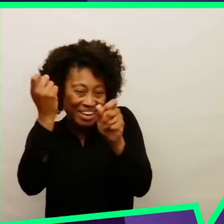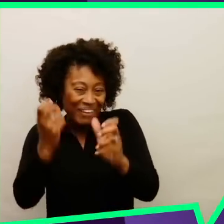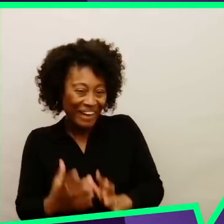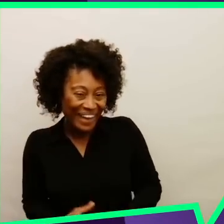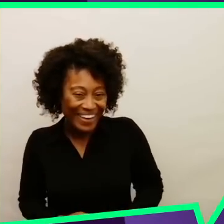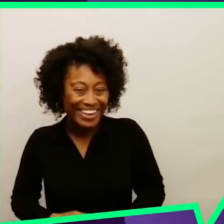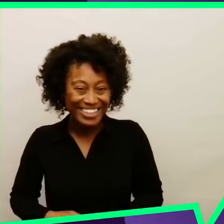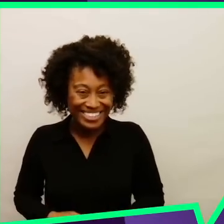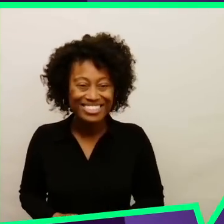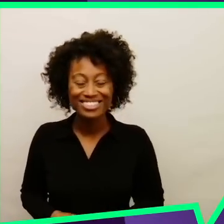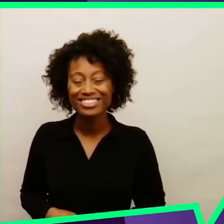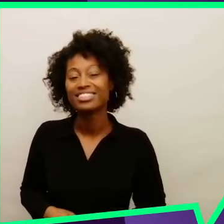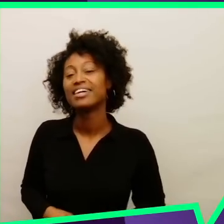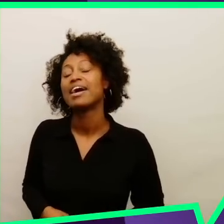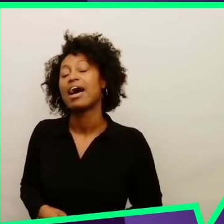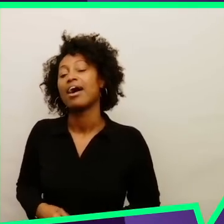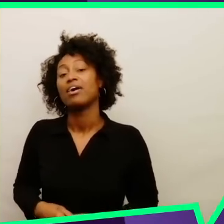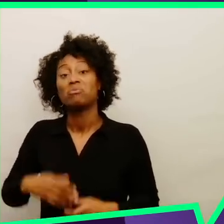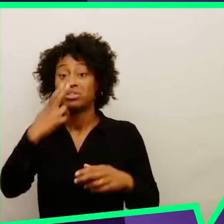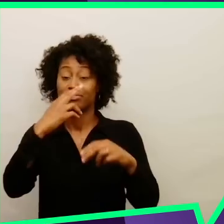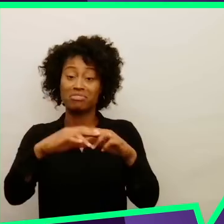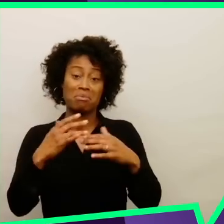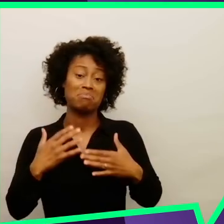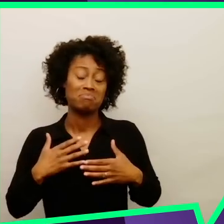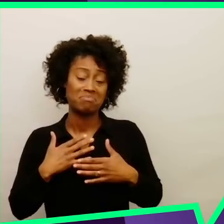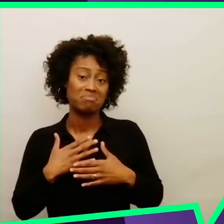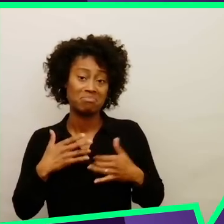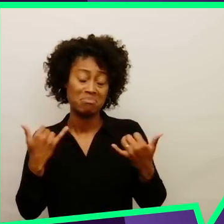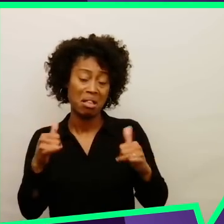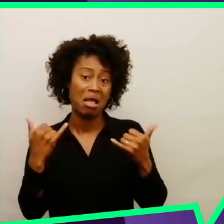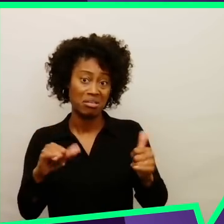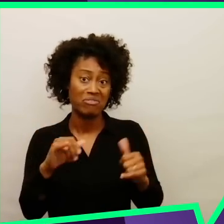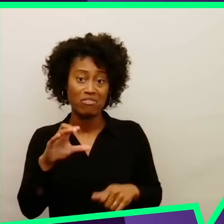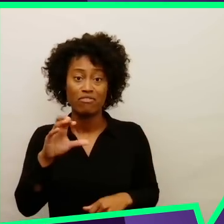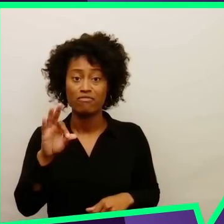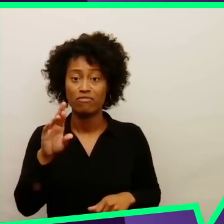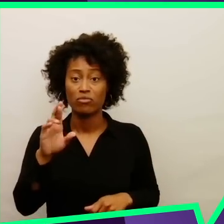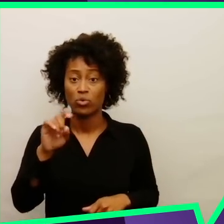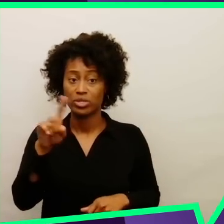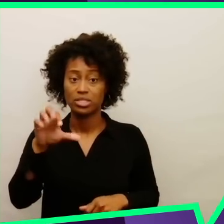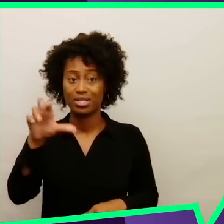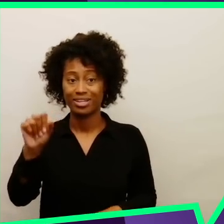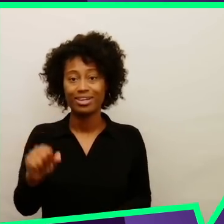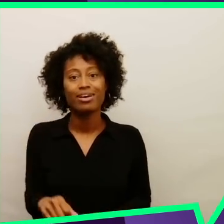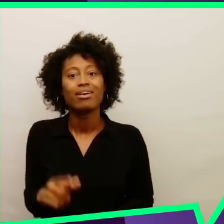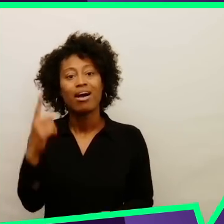And it was fun playing Forza. Awesome. Well, and I think we are all winners here,